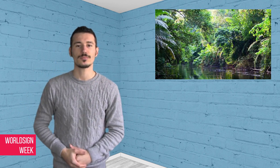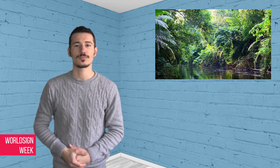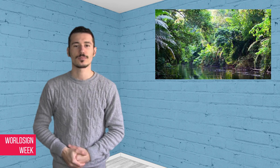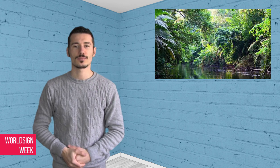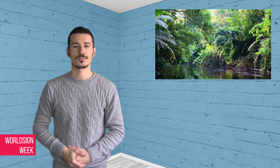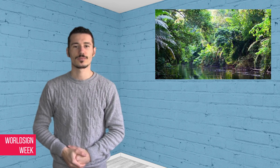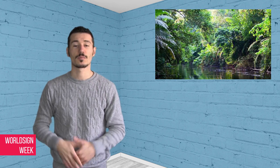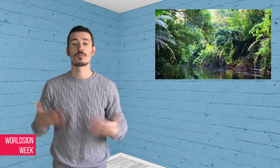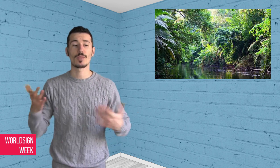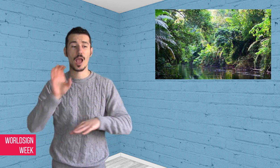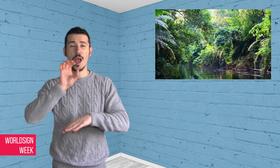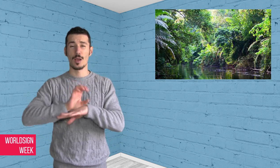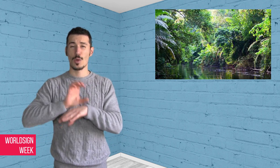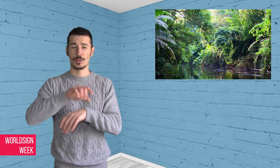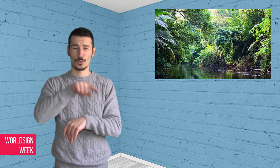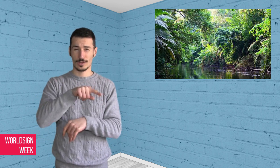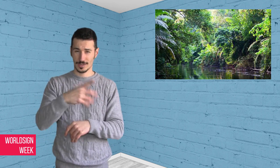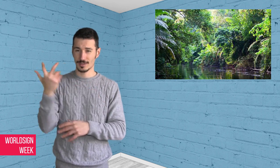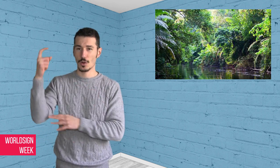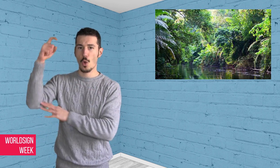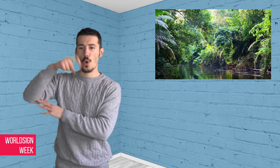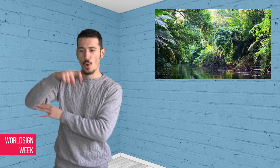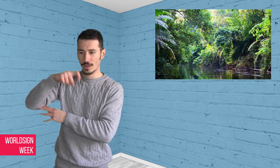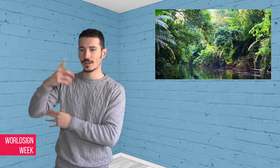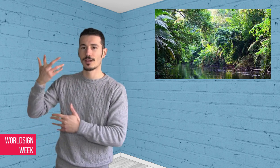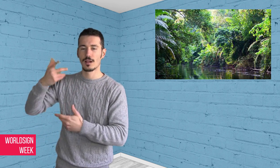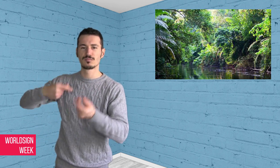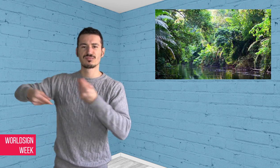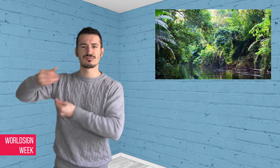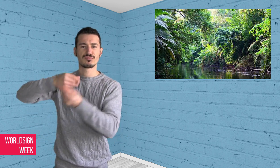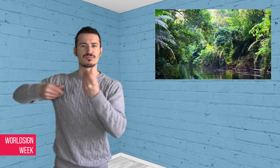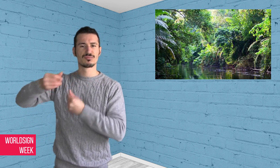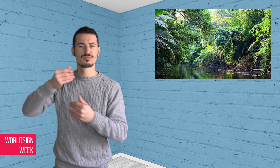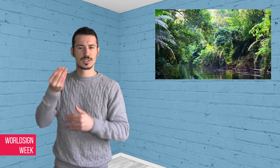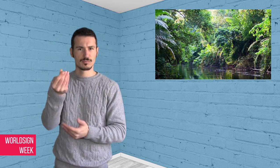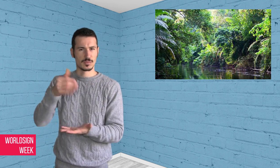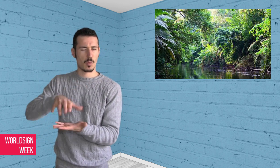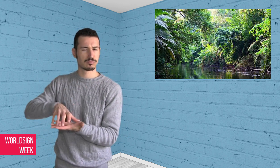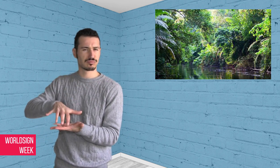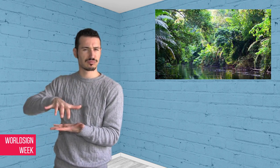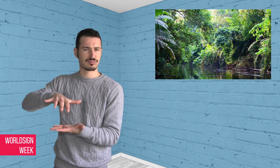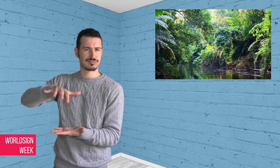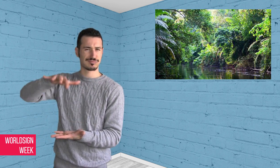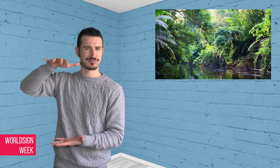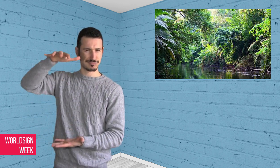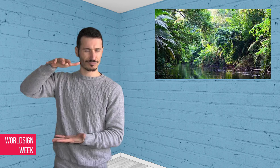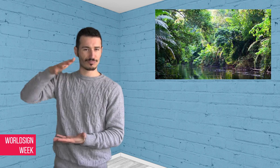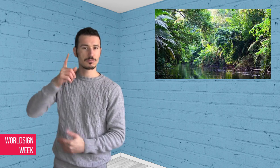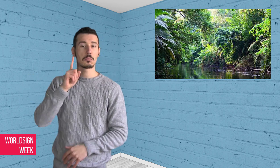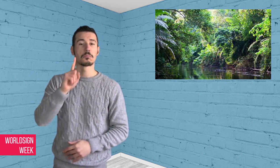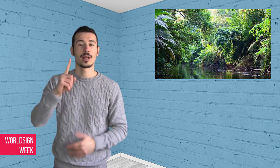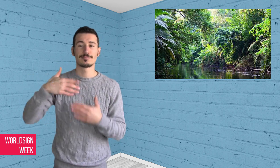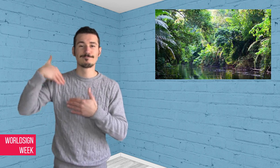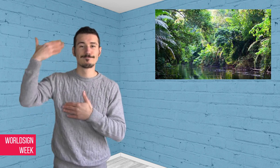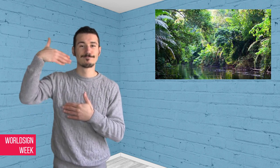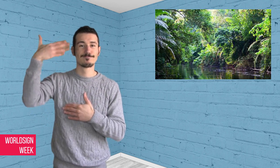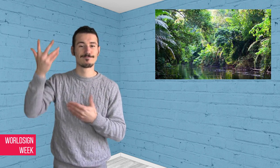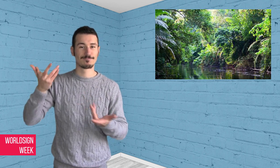Ecuador is poised to cash in enormous